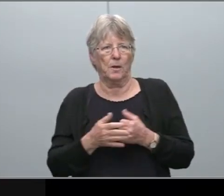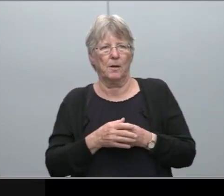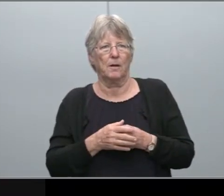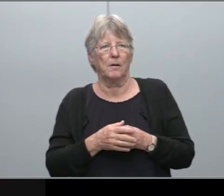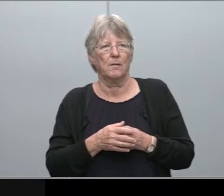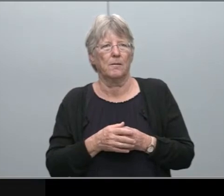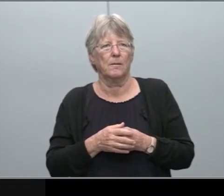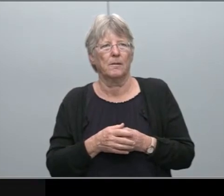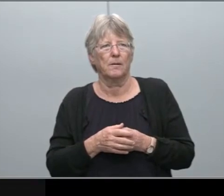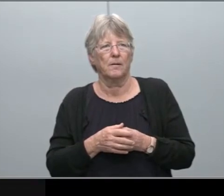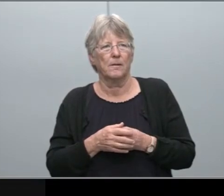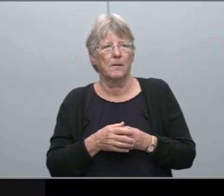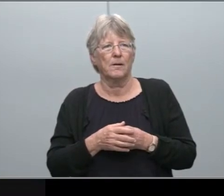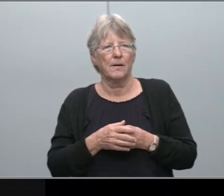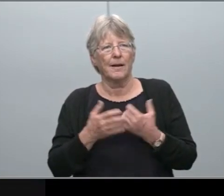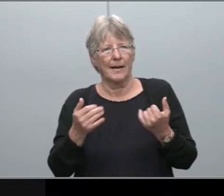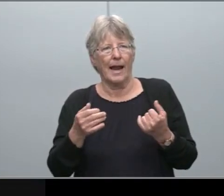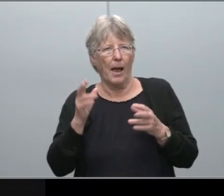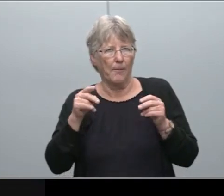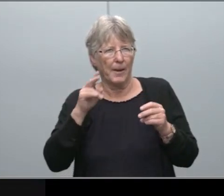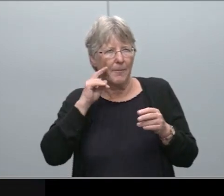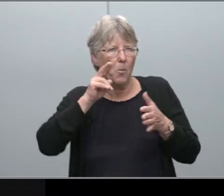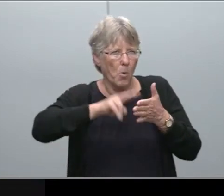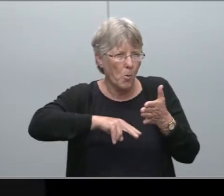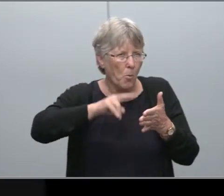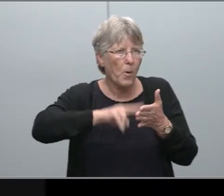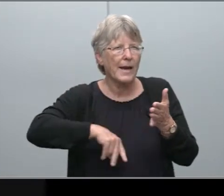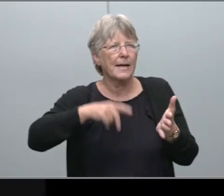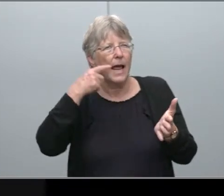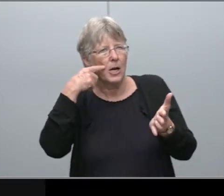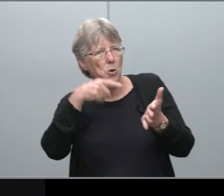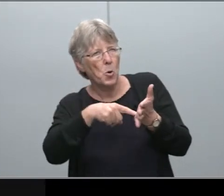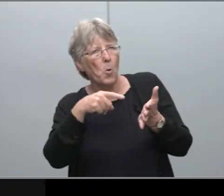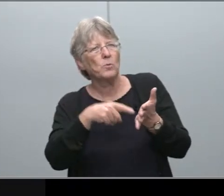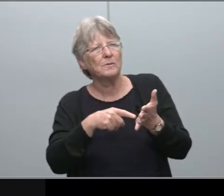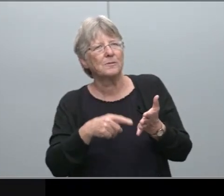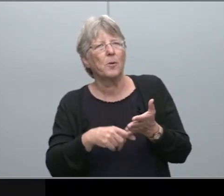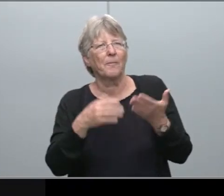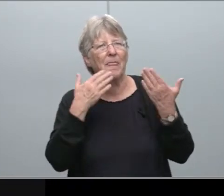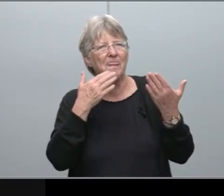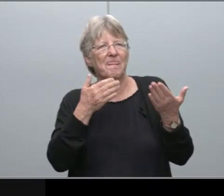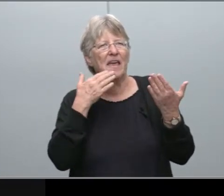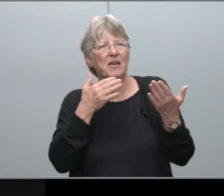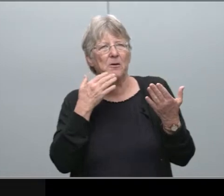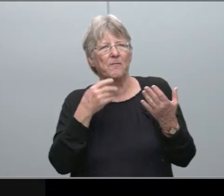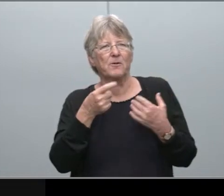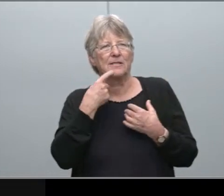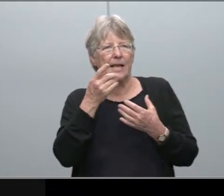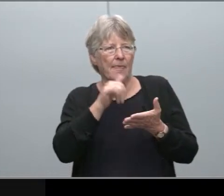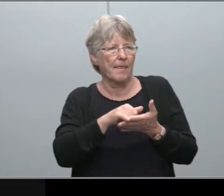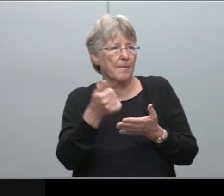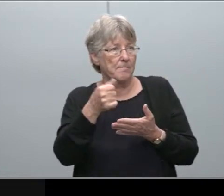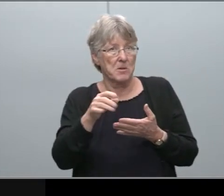on what did we do and how did it go? And then we start all over if we need to, not from point zero, but from where we left off.